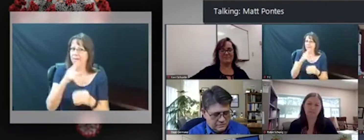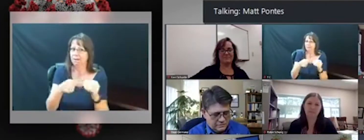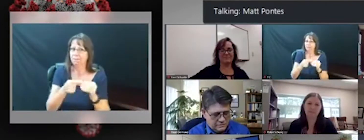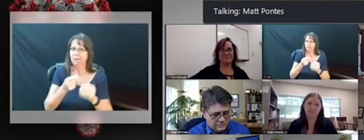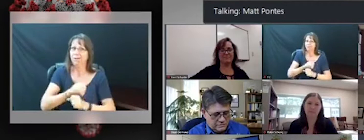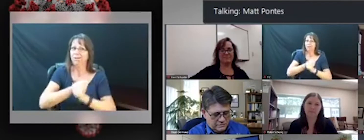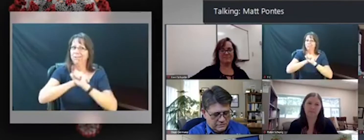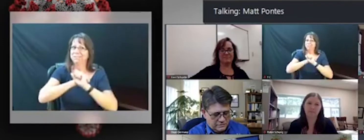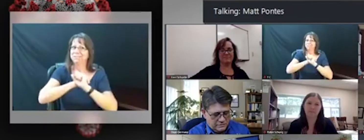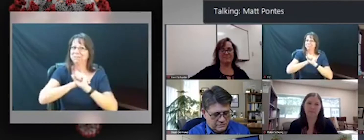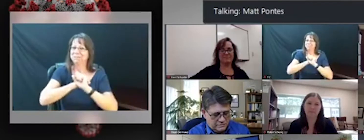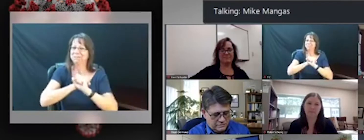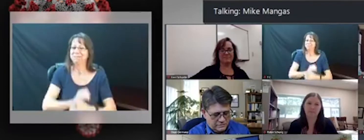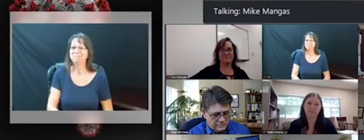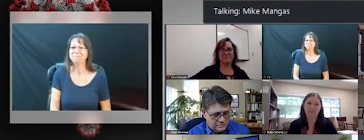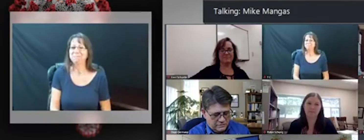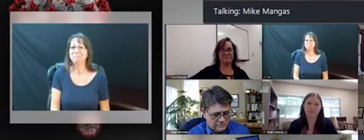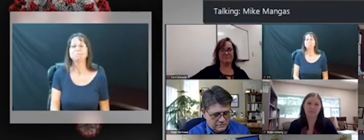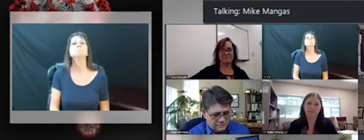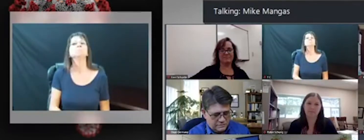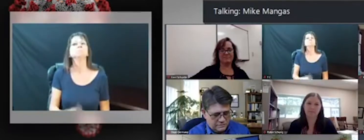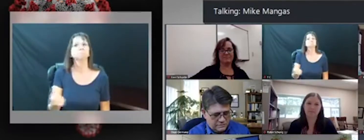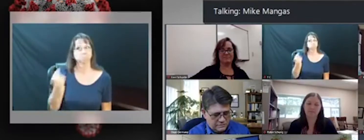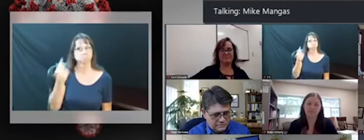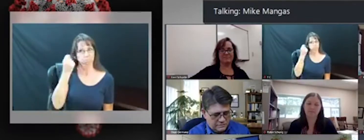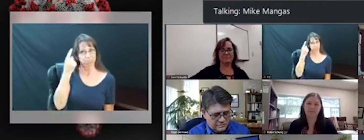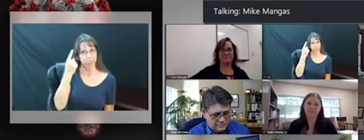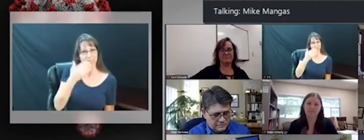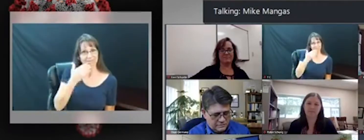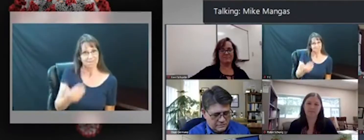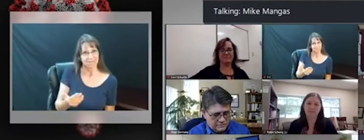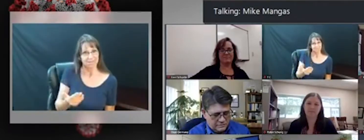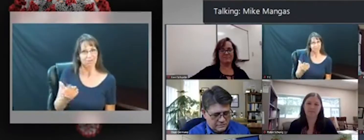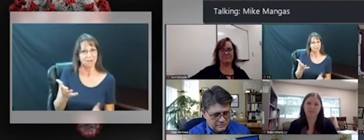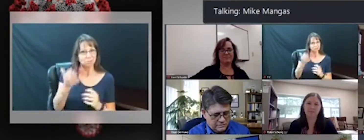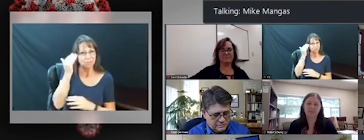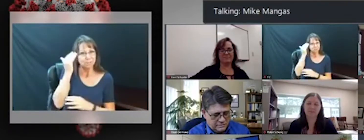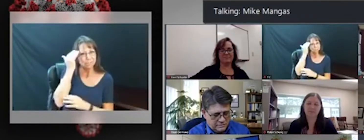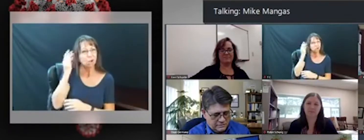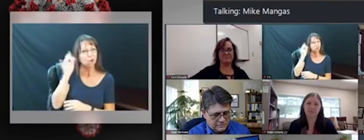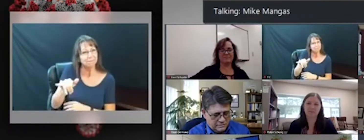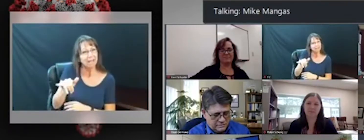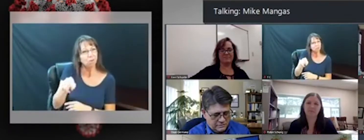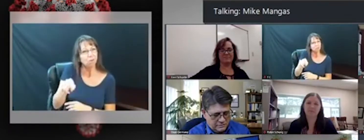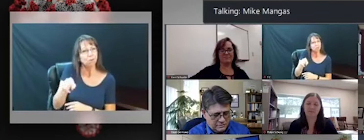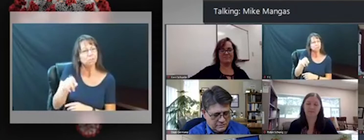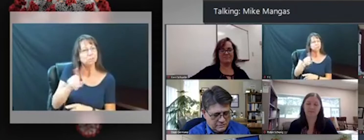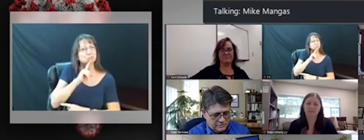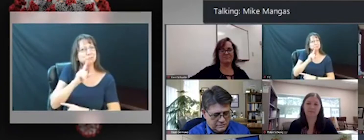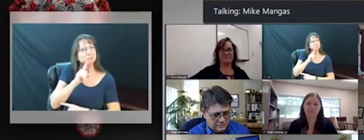I understand. Thank you, Matt. I just wanted to see how true that report was. Now, I have a